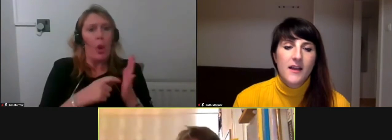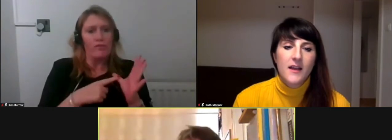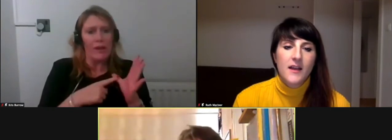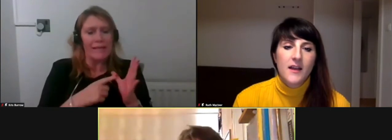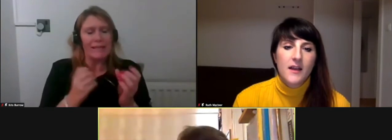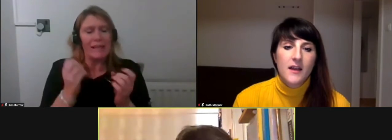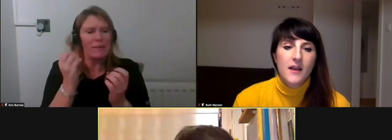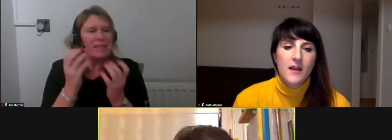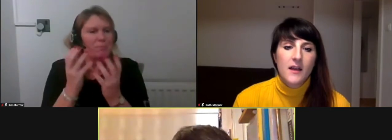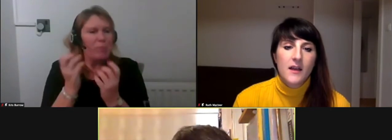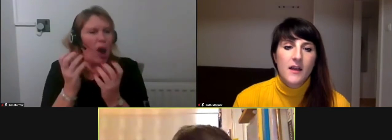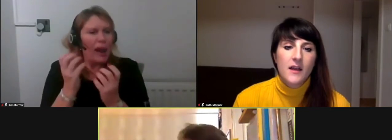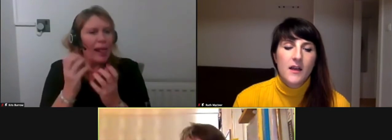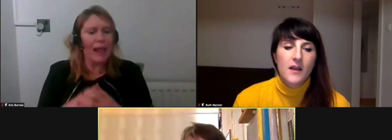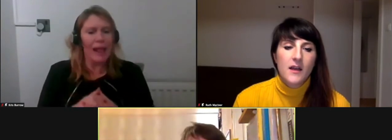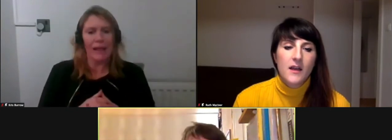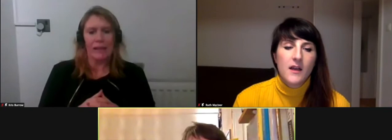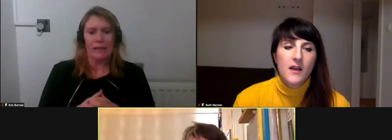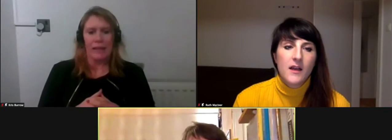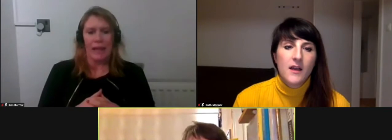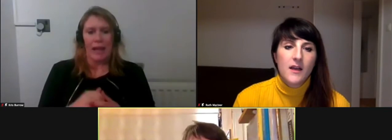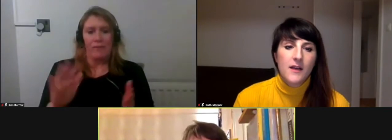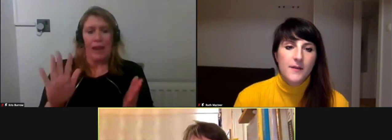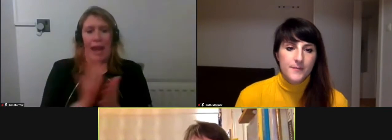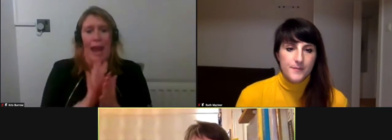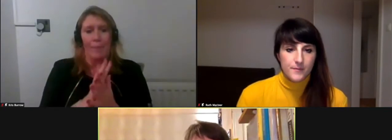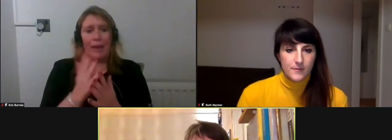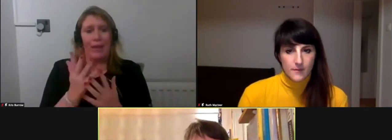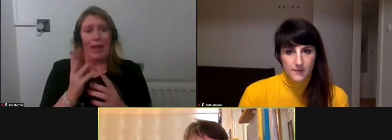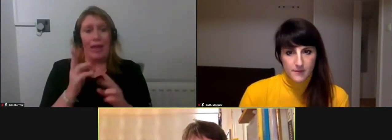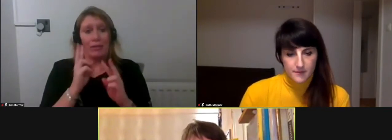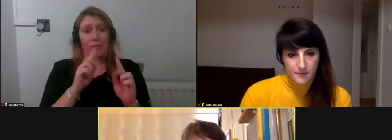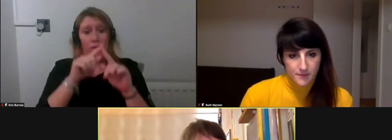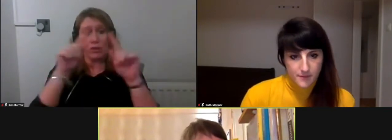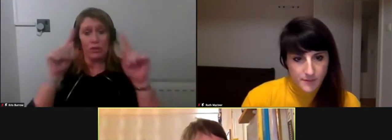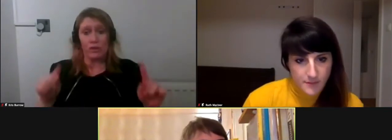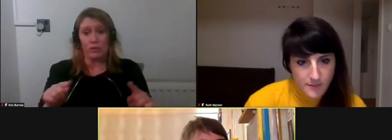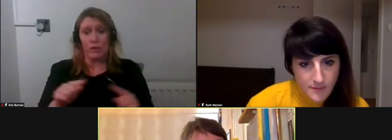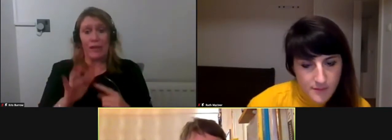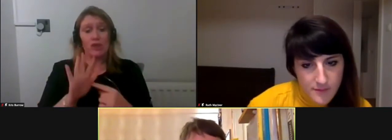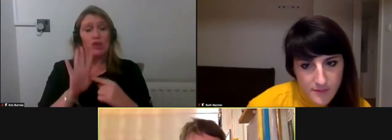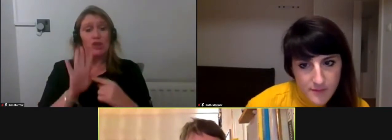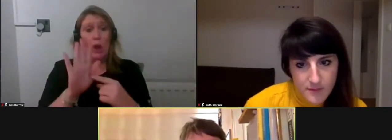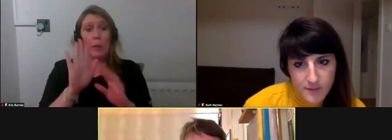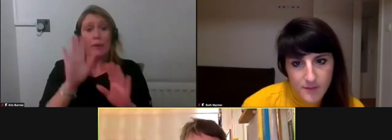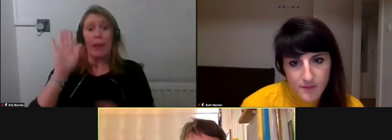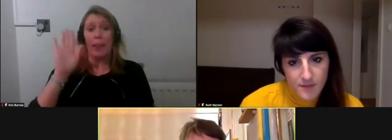very happy that the screen only shoes some books in my flat, and not the fact that I